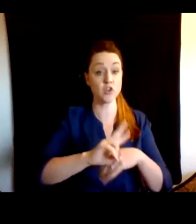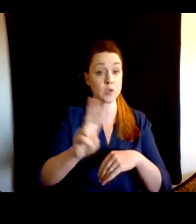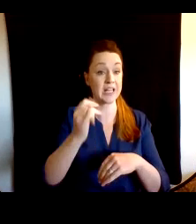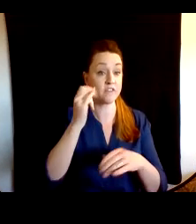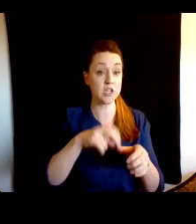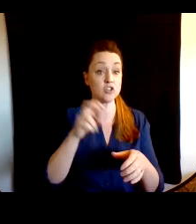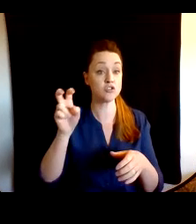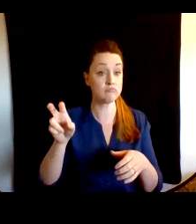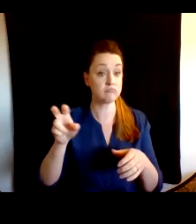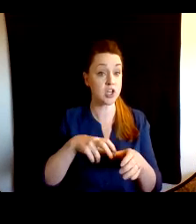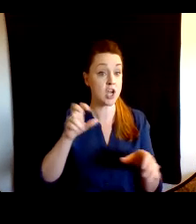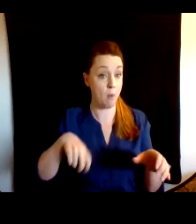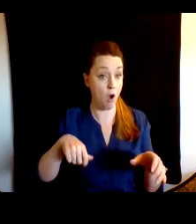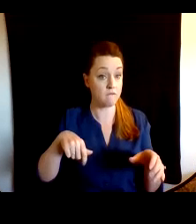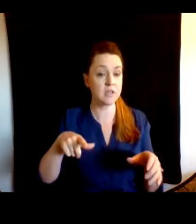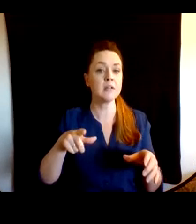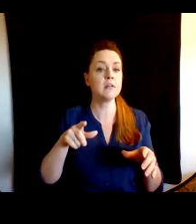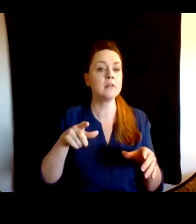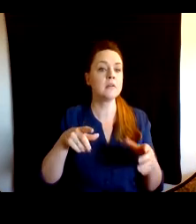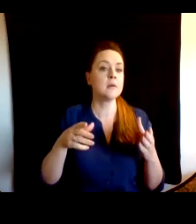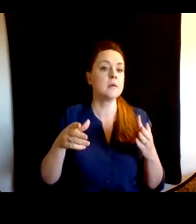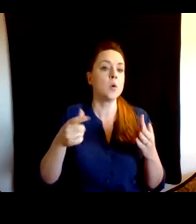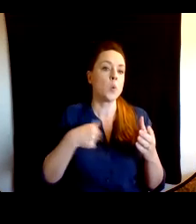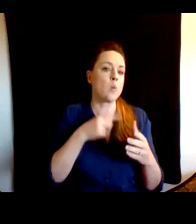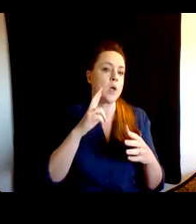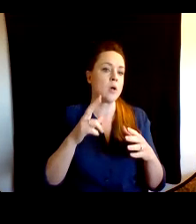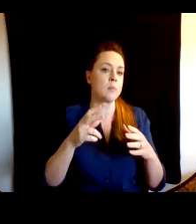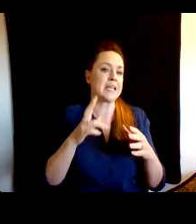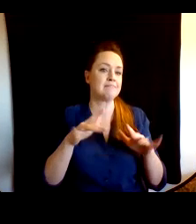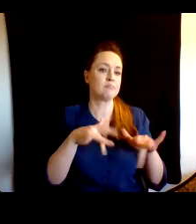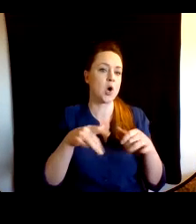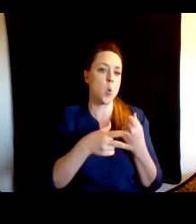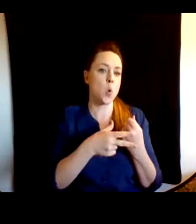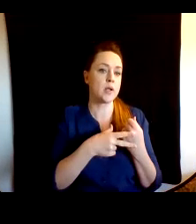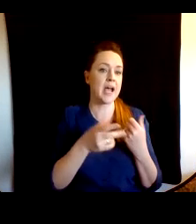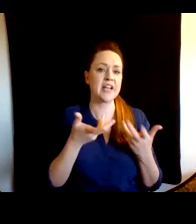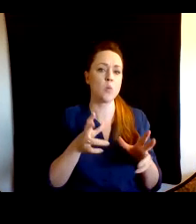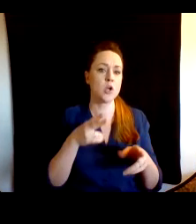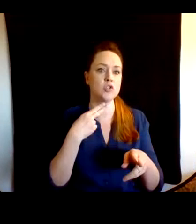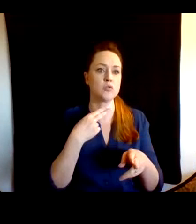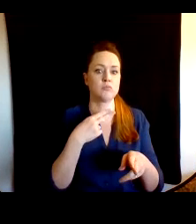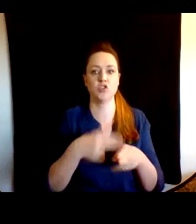the session will indeed be recorded, but I did not want to quickly rush through this content